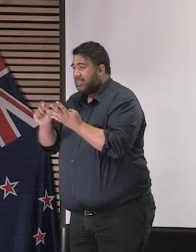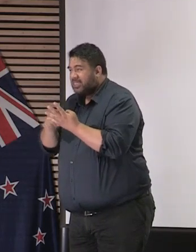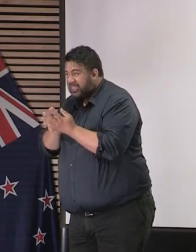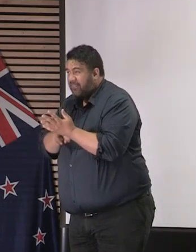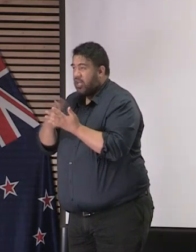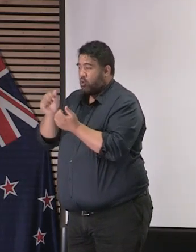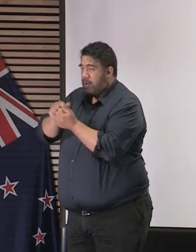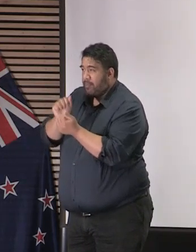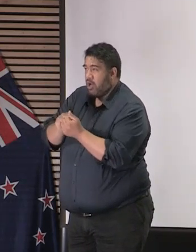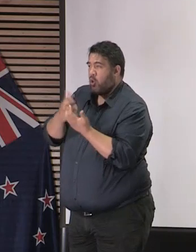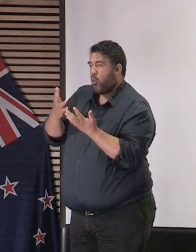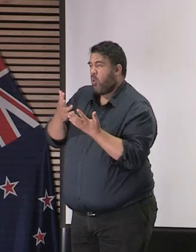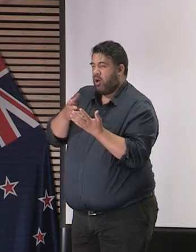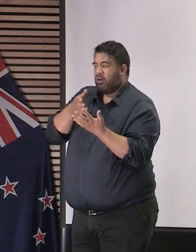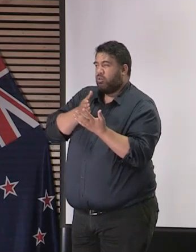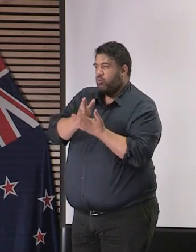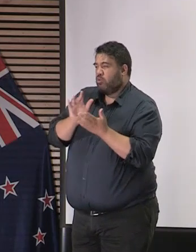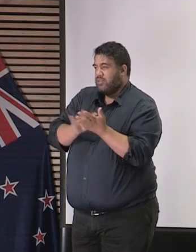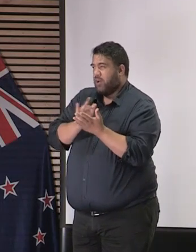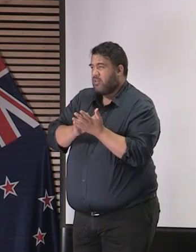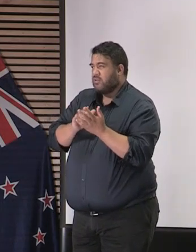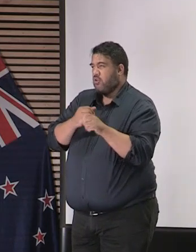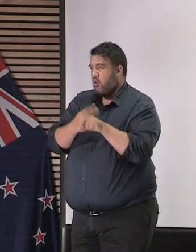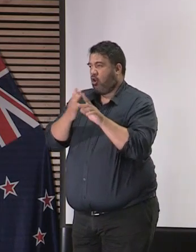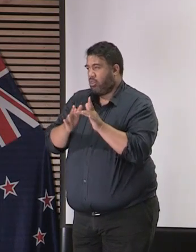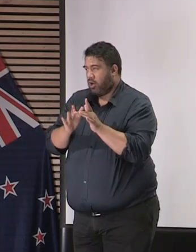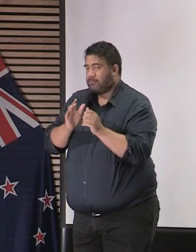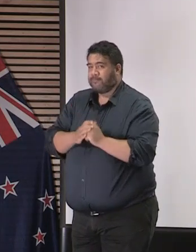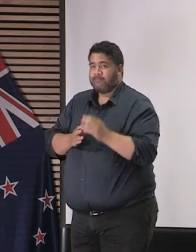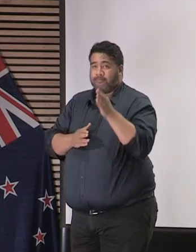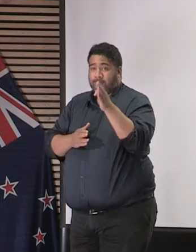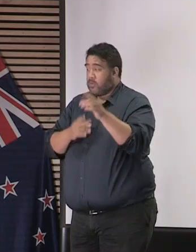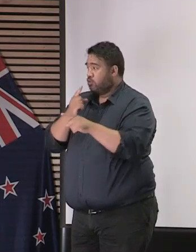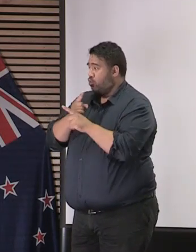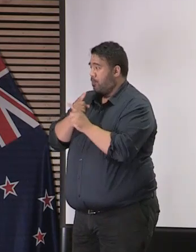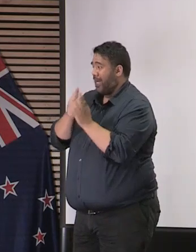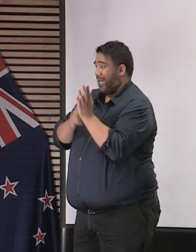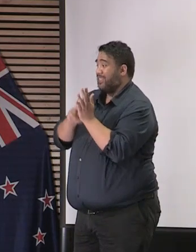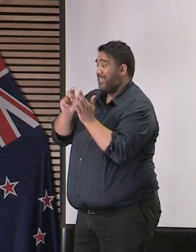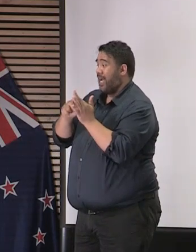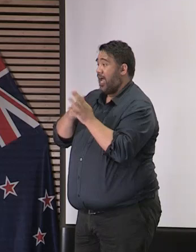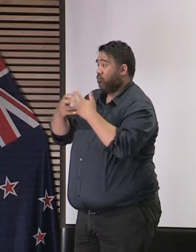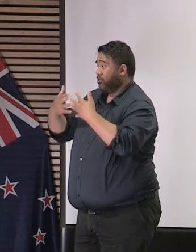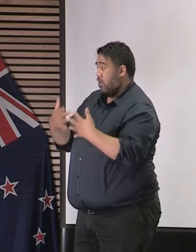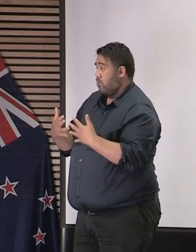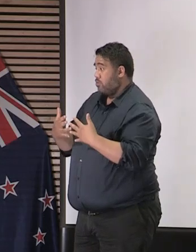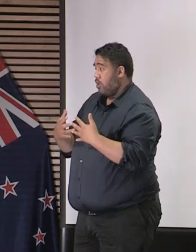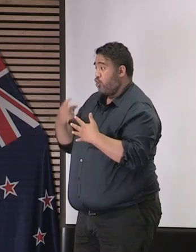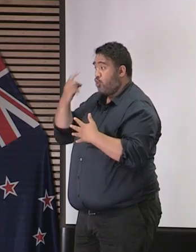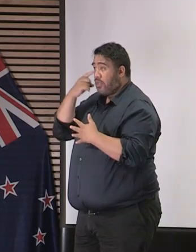least one channel of learning support available from the 15th. ..more difficult to focus